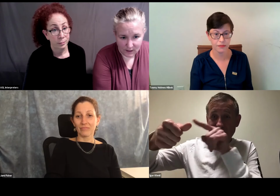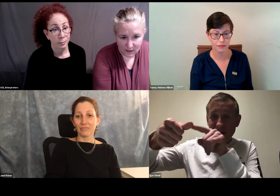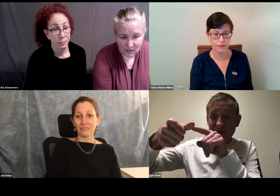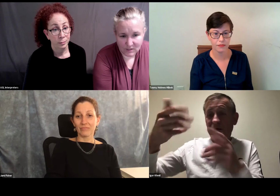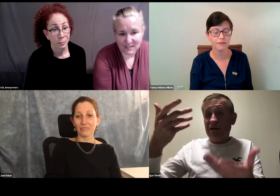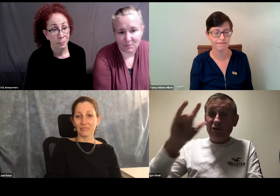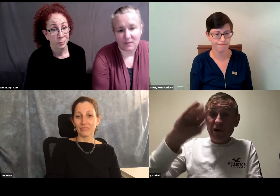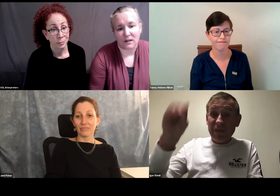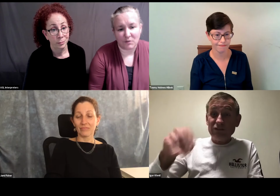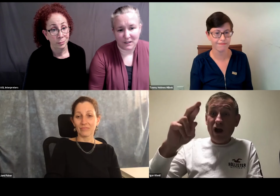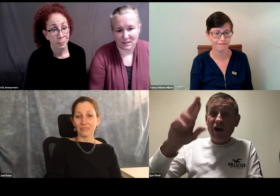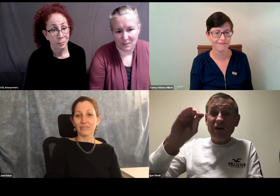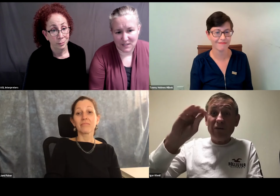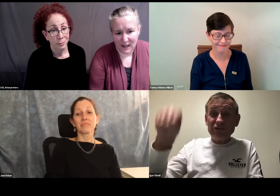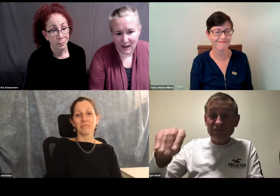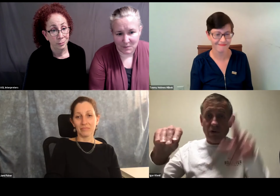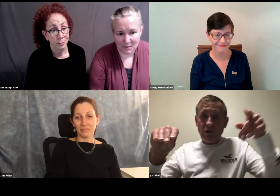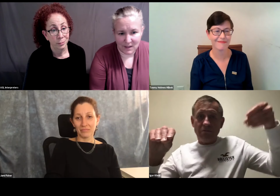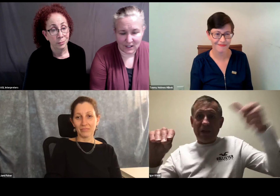So is that something that the government could subsidize maybe they could